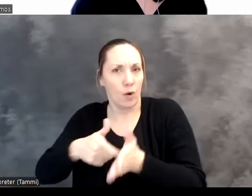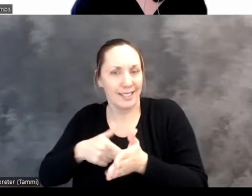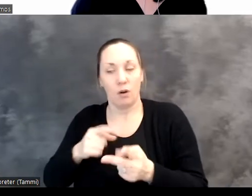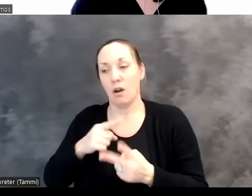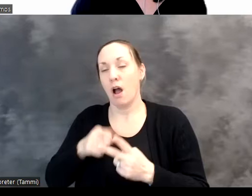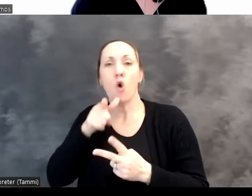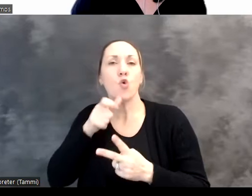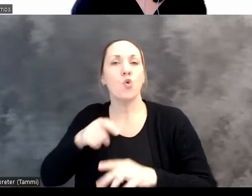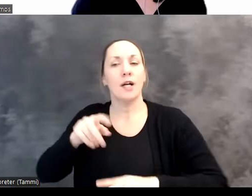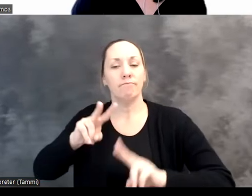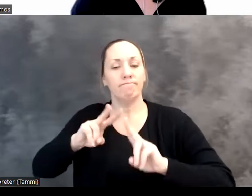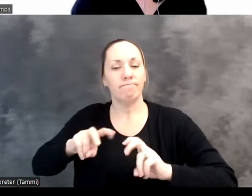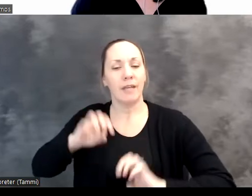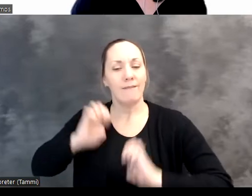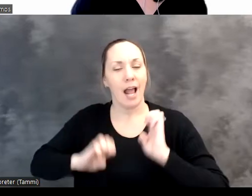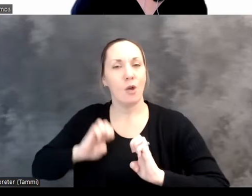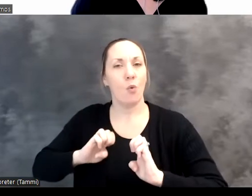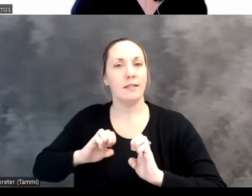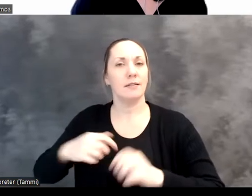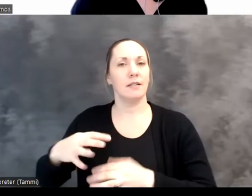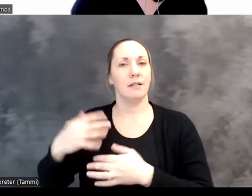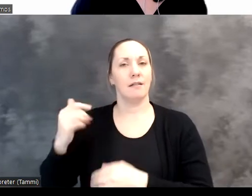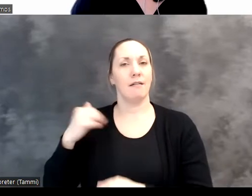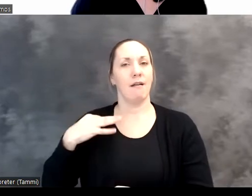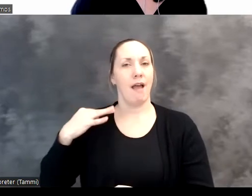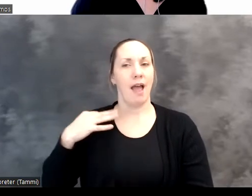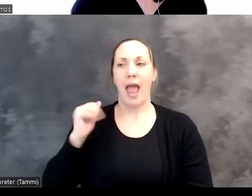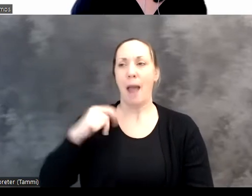the money to, who sets the criteria for that? Who